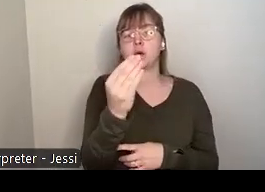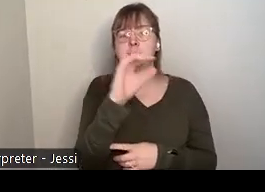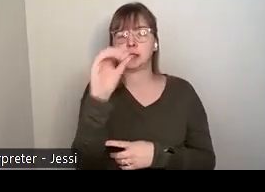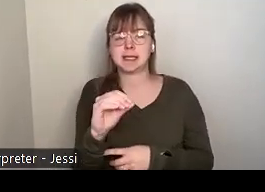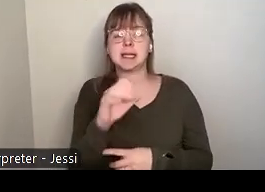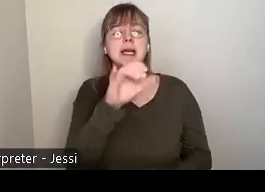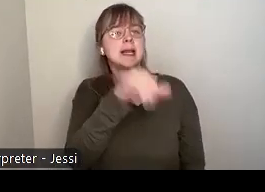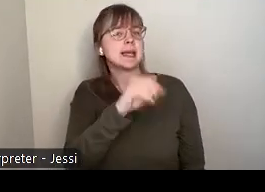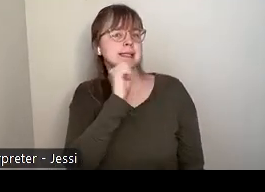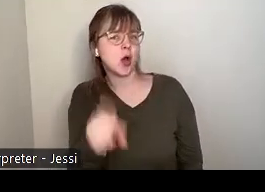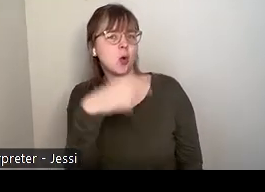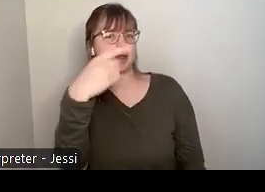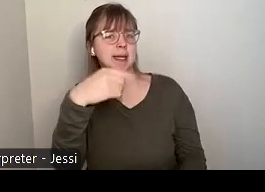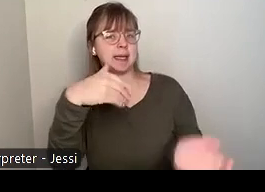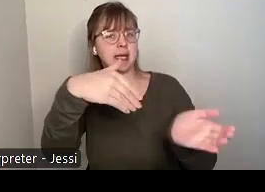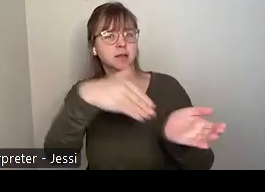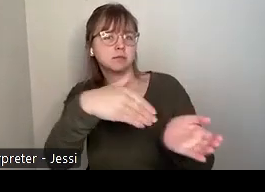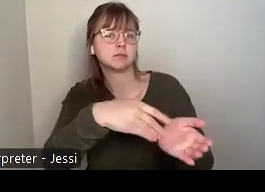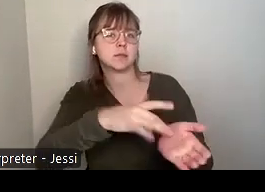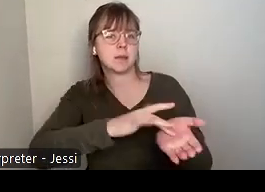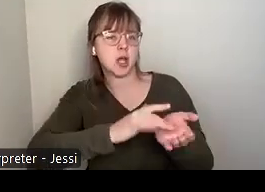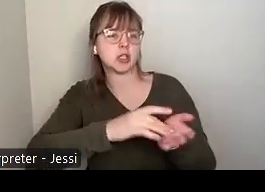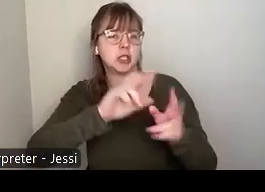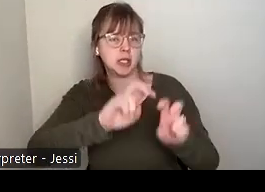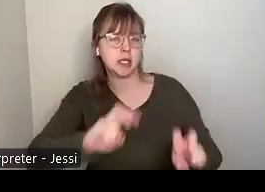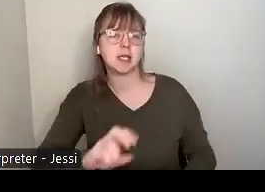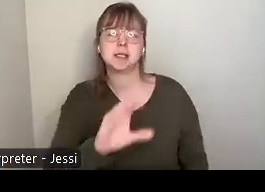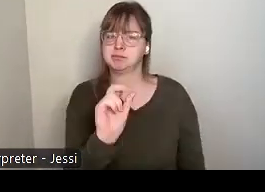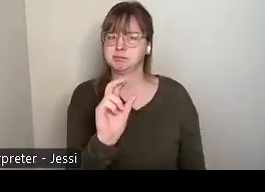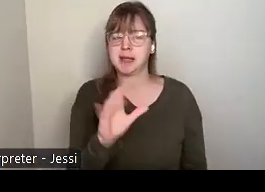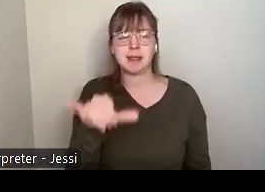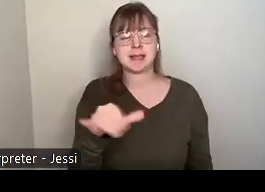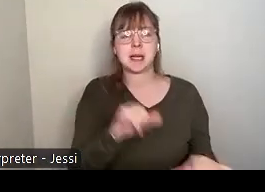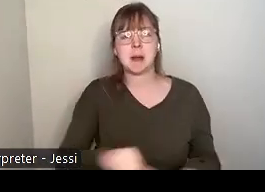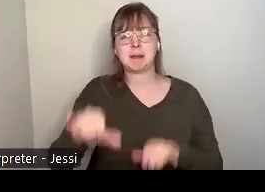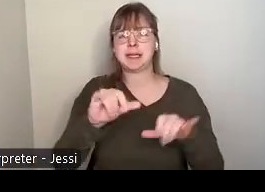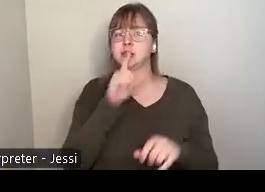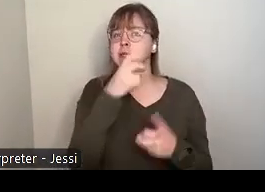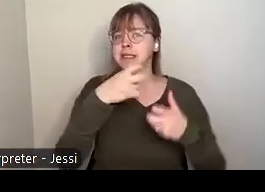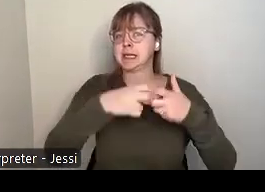actually super hard to raise typically developing little children I don't know if anybody else knows